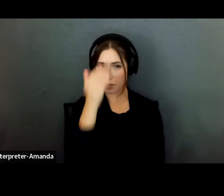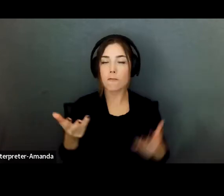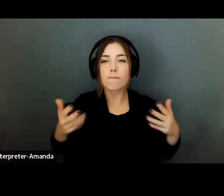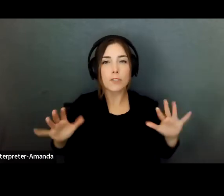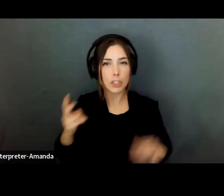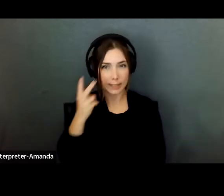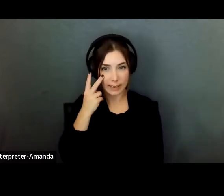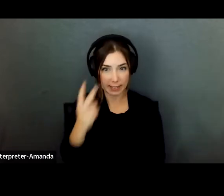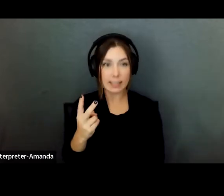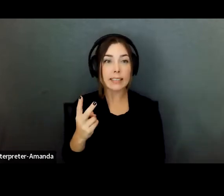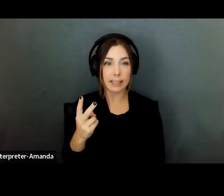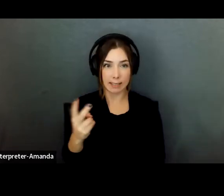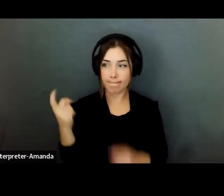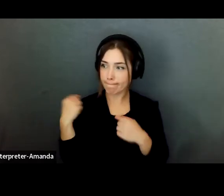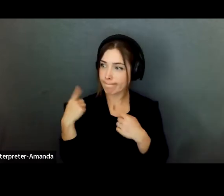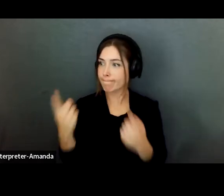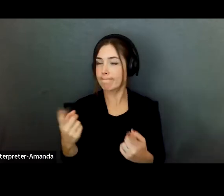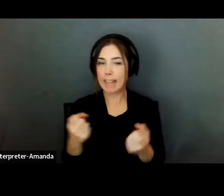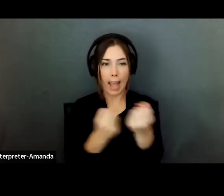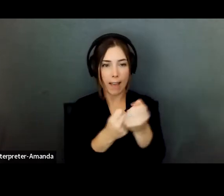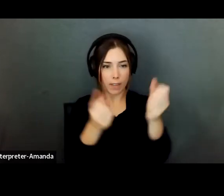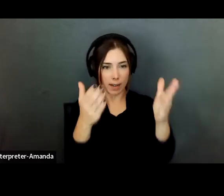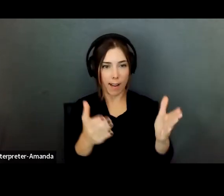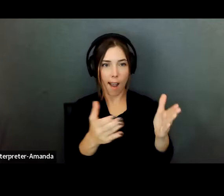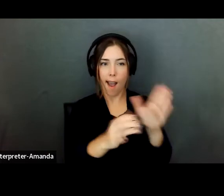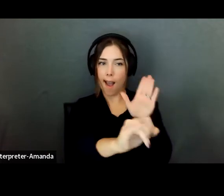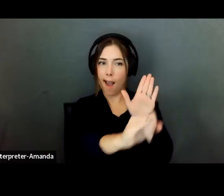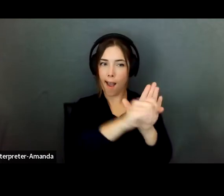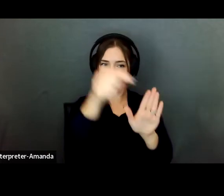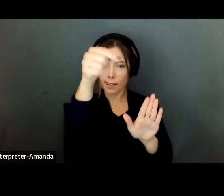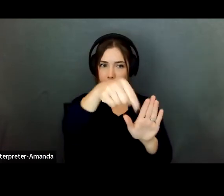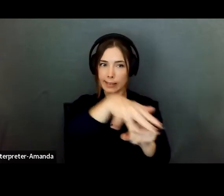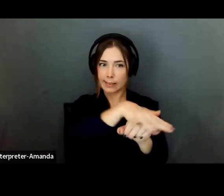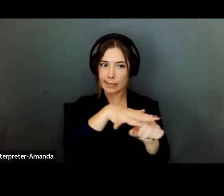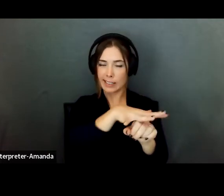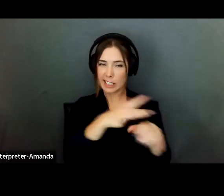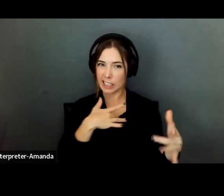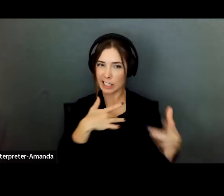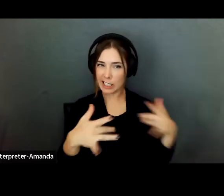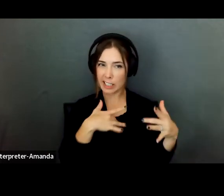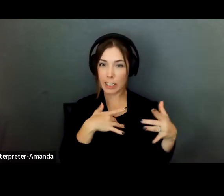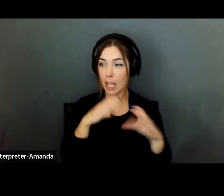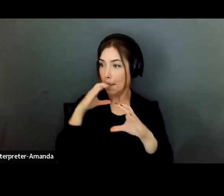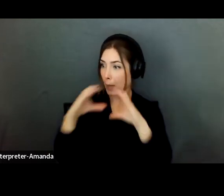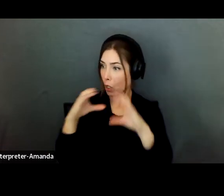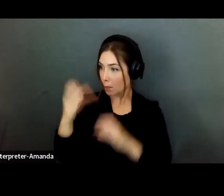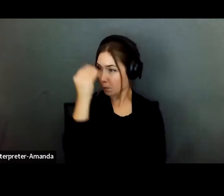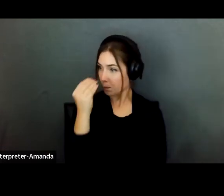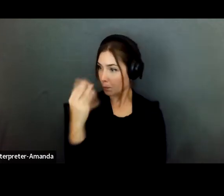advocates identify sites that are of concern to them and communicate that those sites go on the heightened scrutiny list.